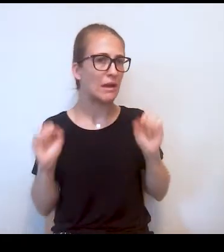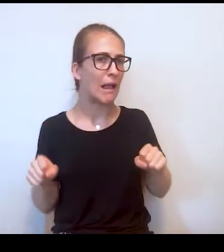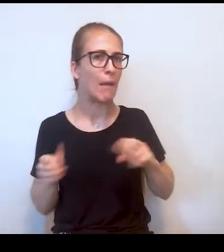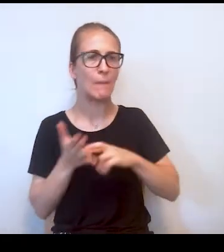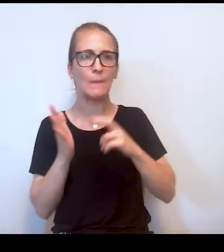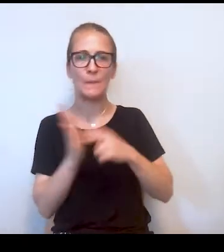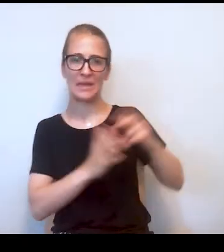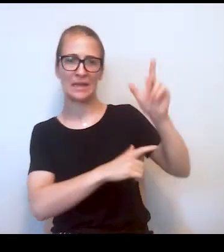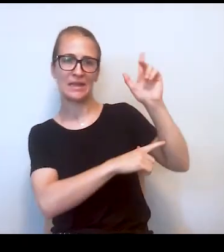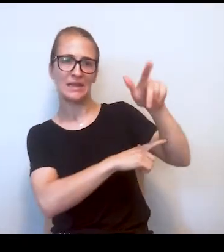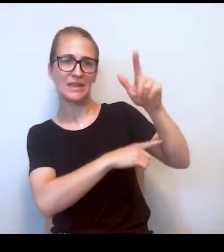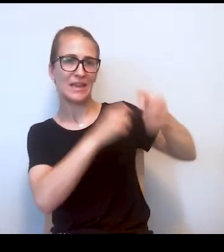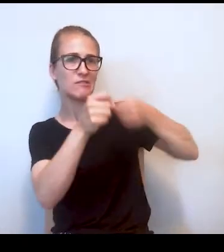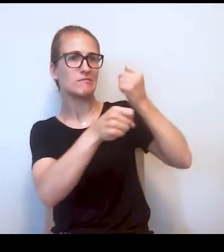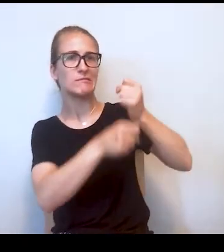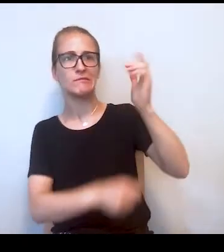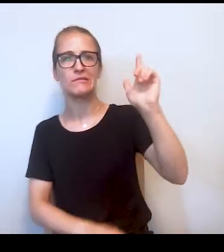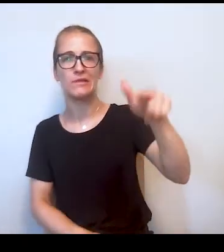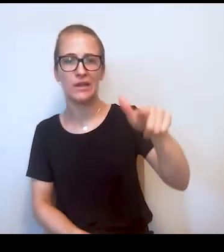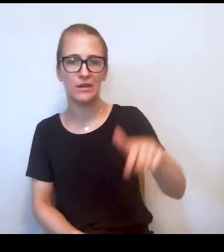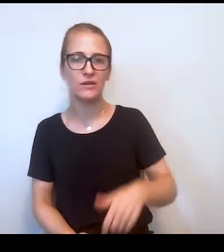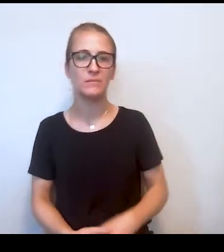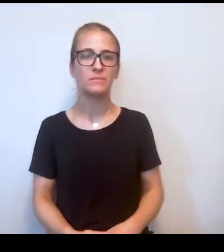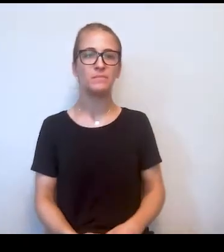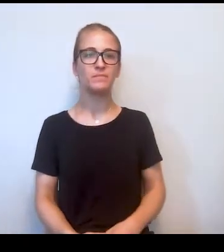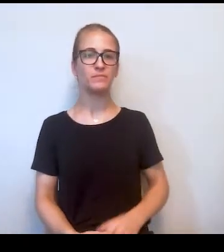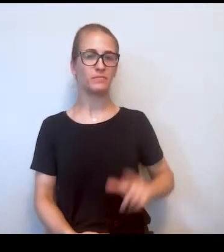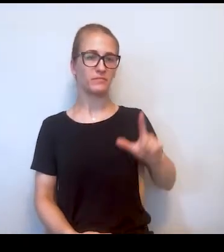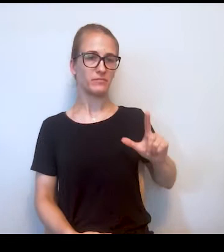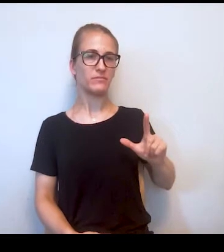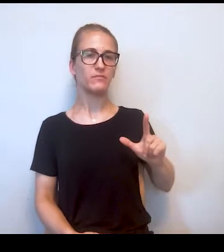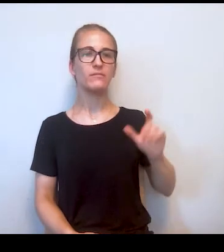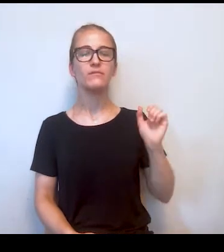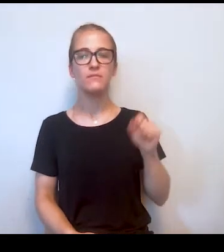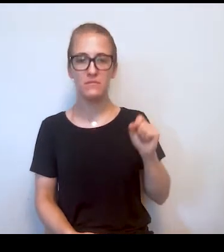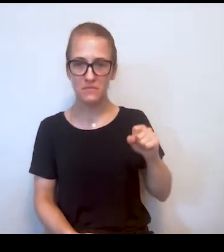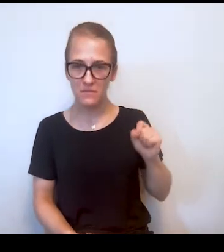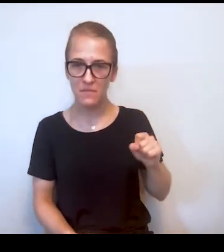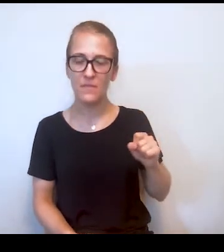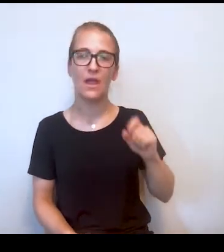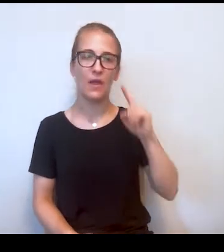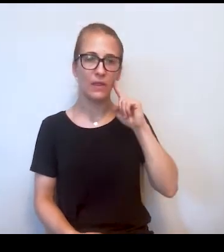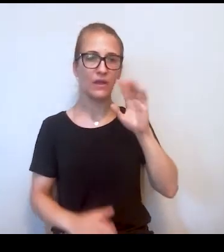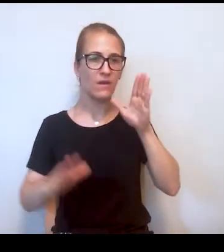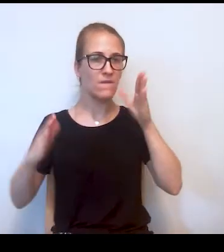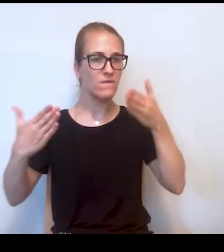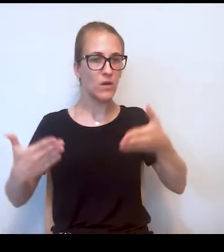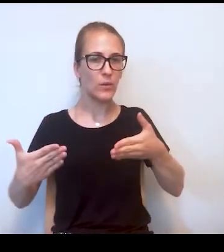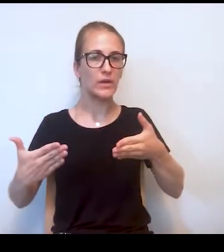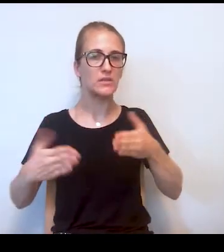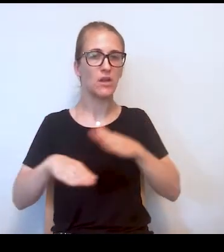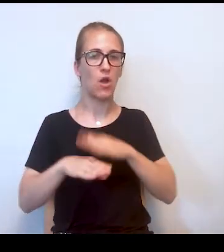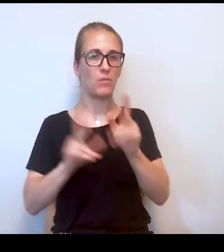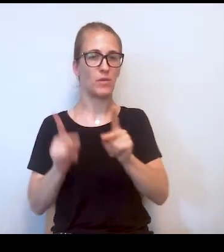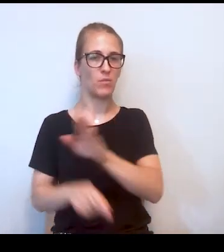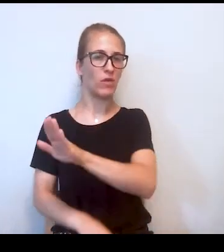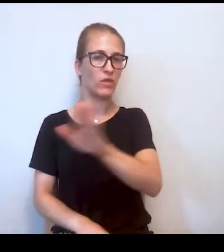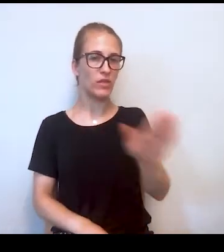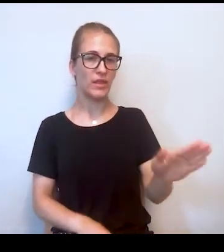[L] Yeah, I think focusing on people's individual choices